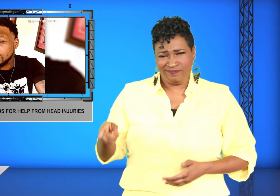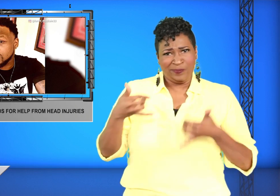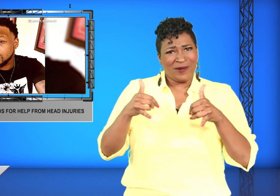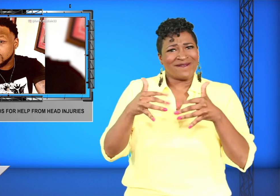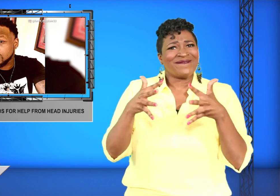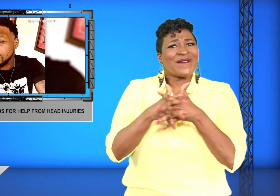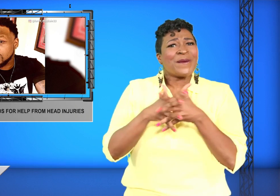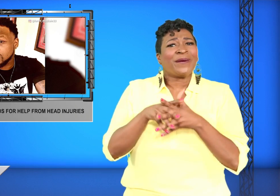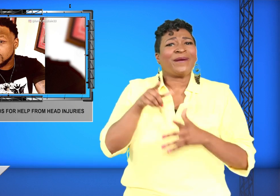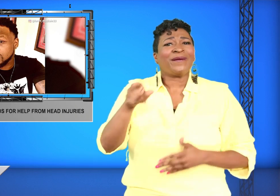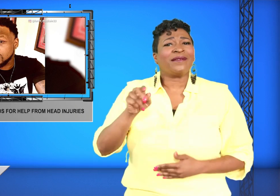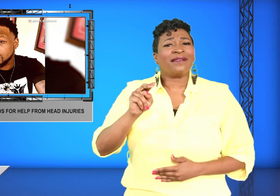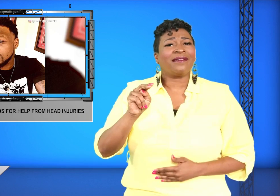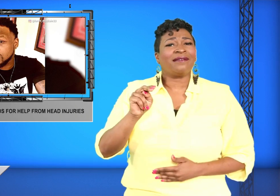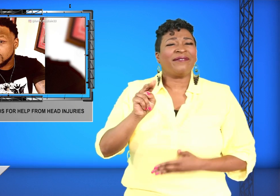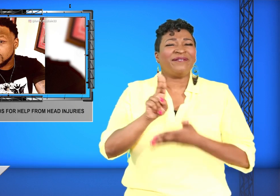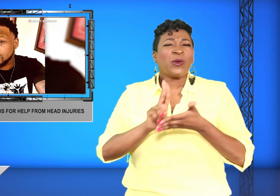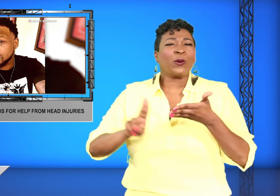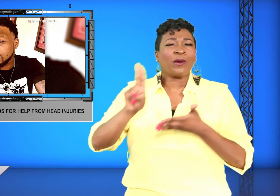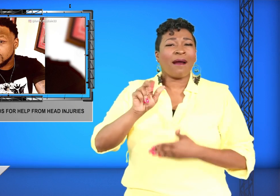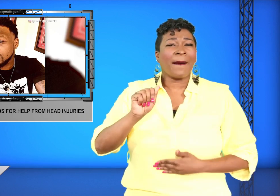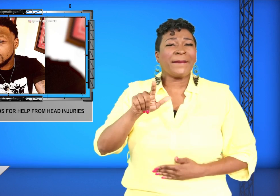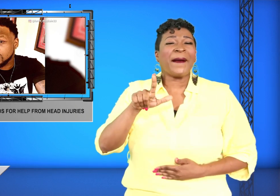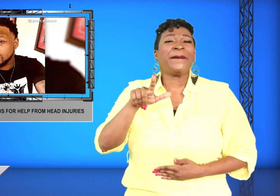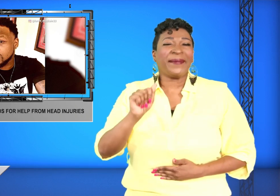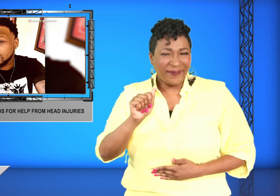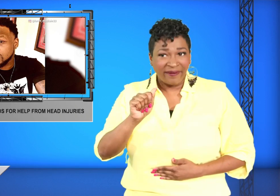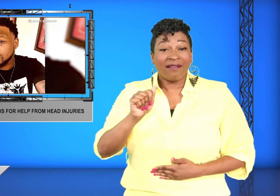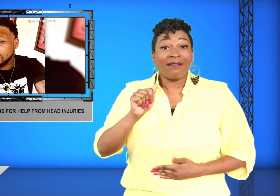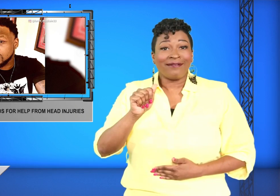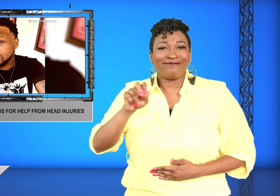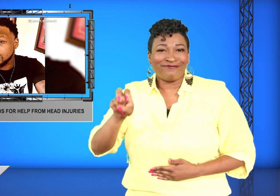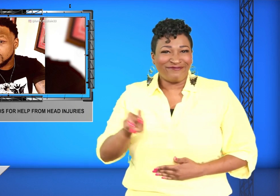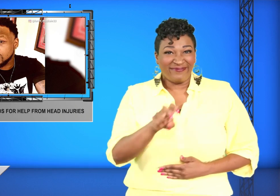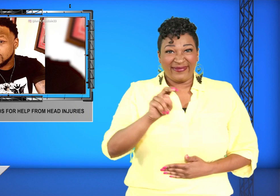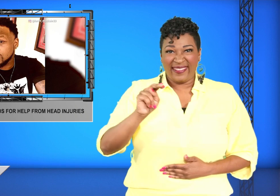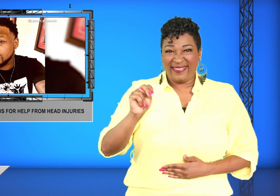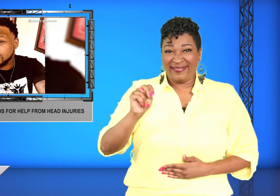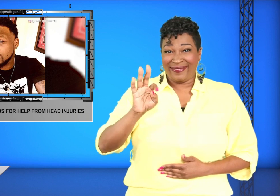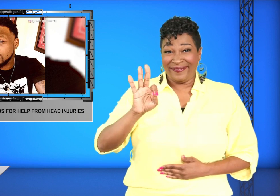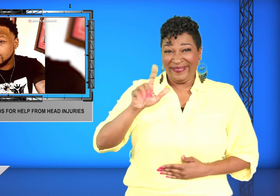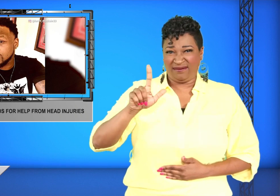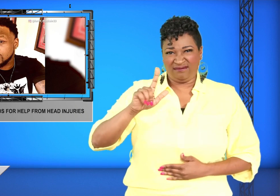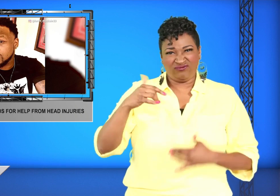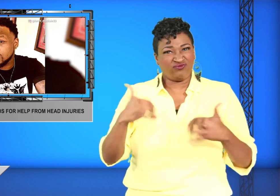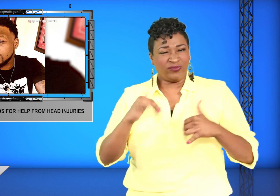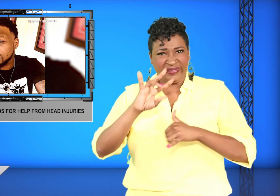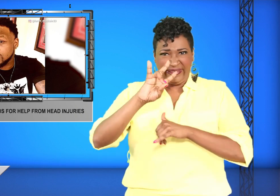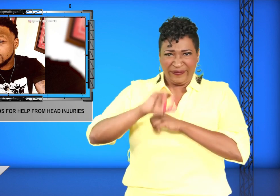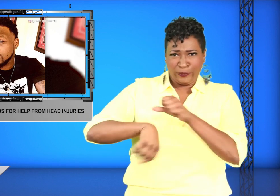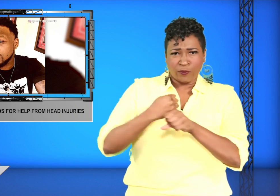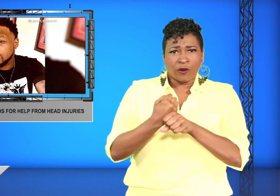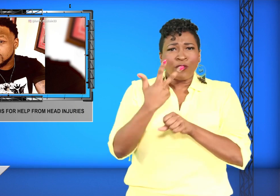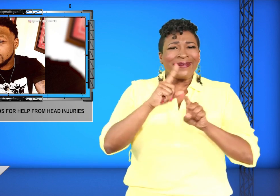McClain played football at the University of Alabama then seven seasons in the NFL for